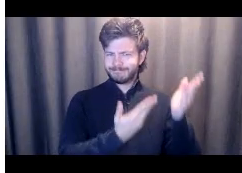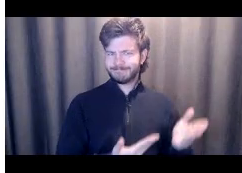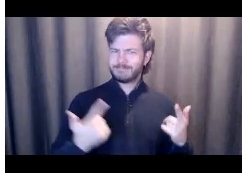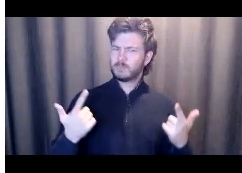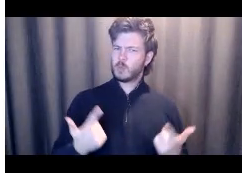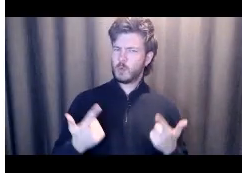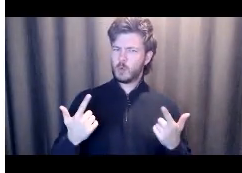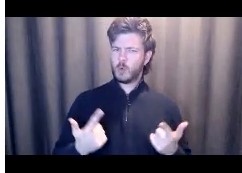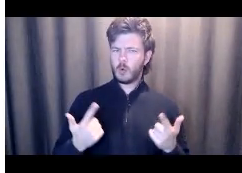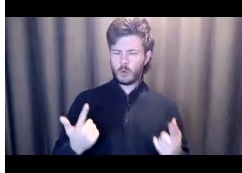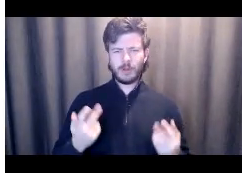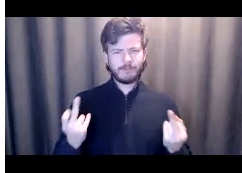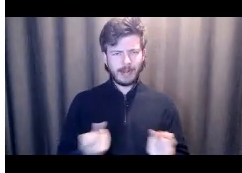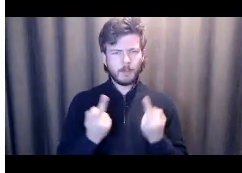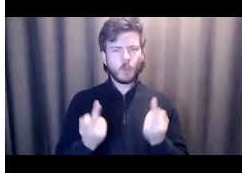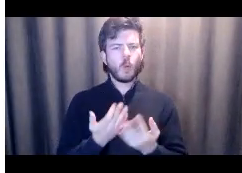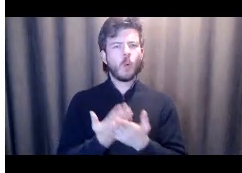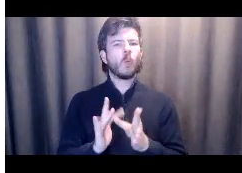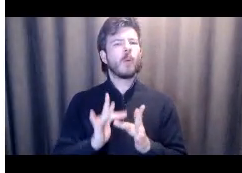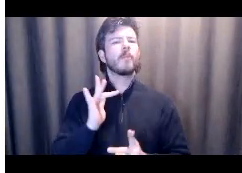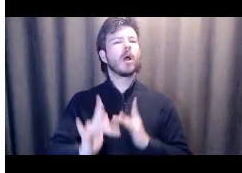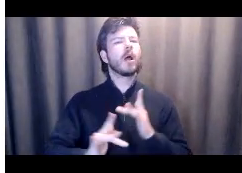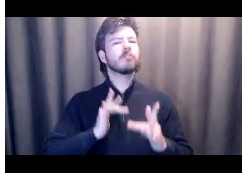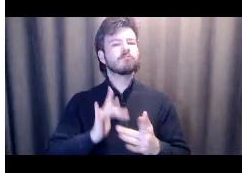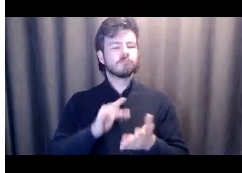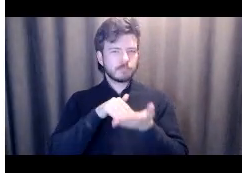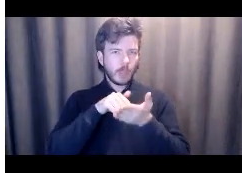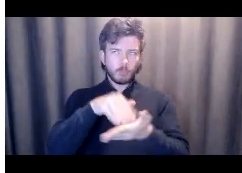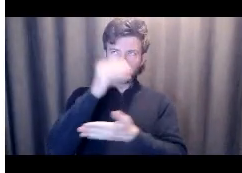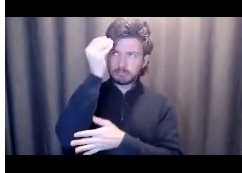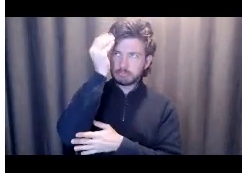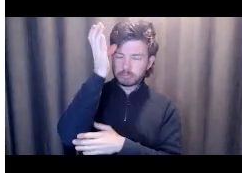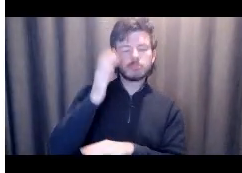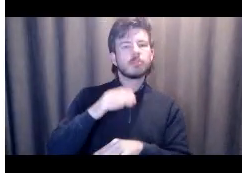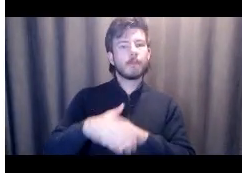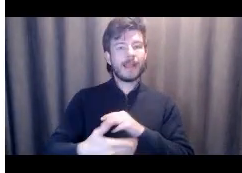to help you learn about and self-manage your plan.